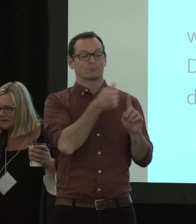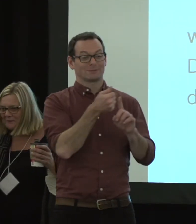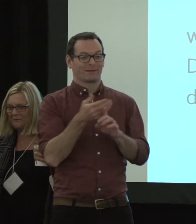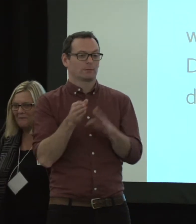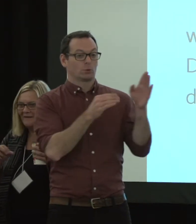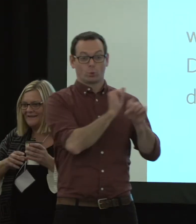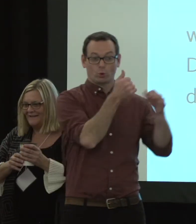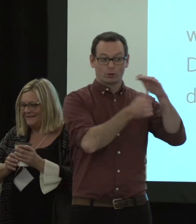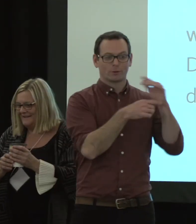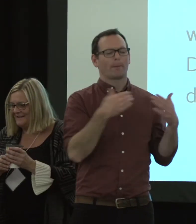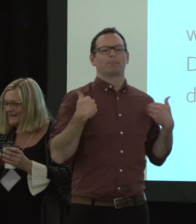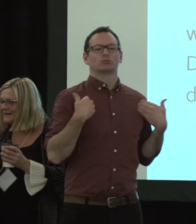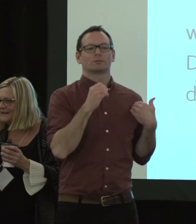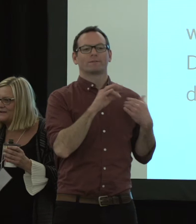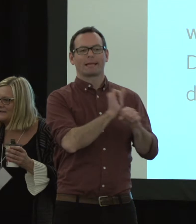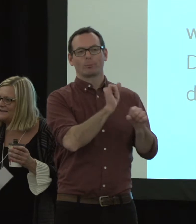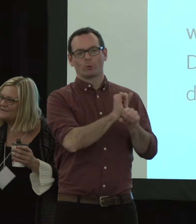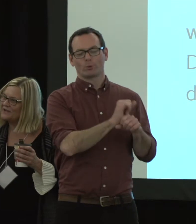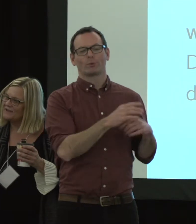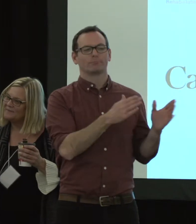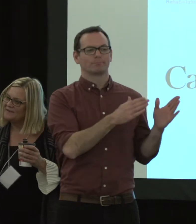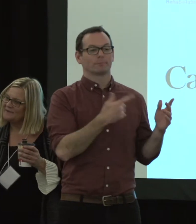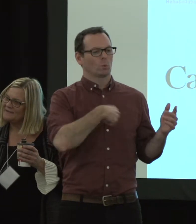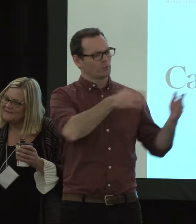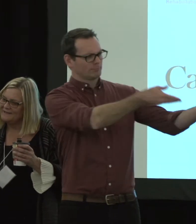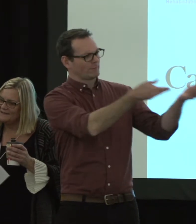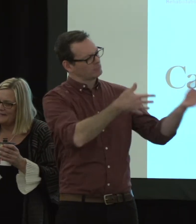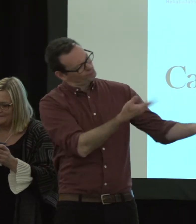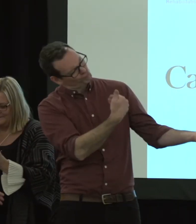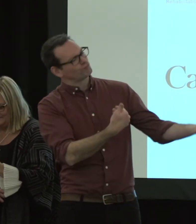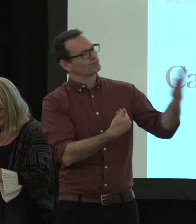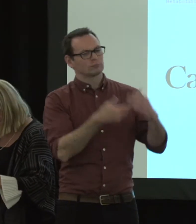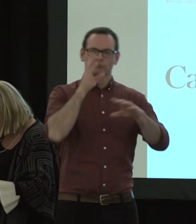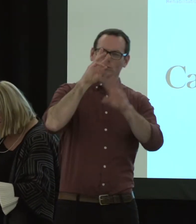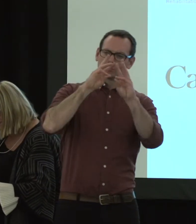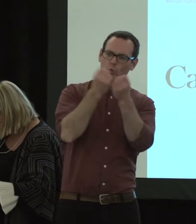brought him up to Thunder Bay to give a workshop on how to do physical demands